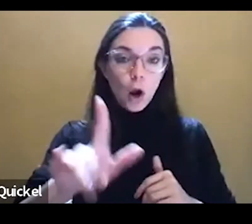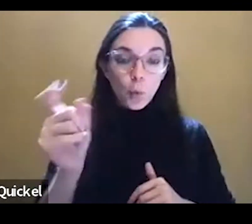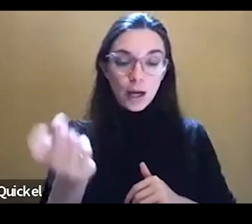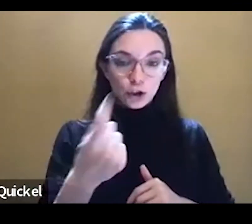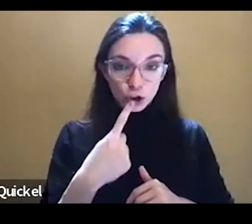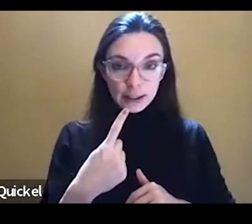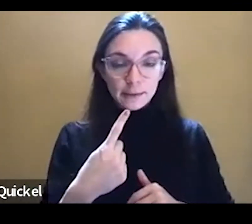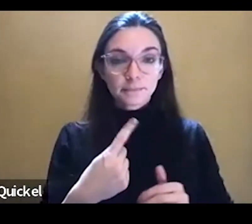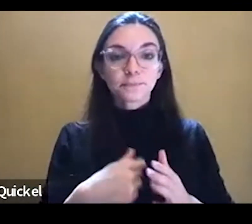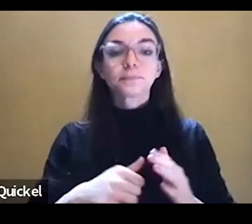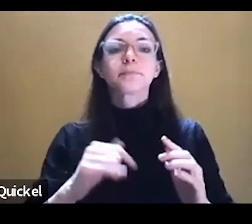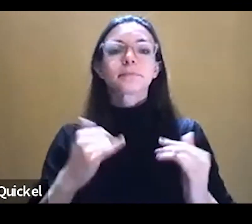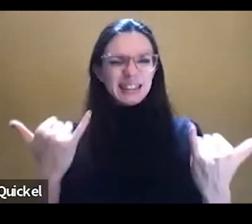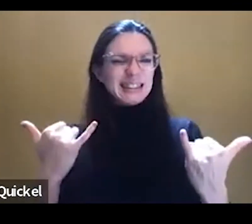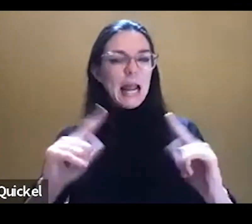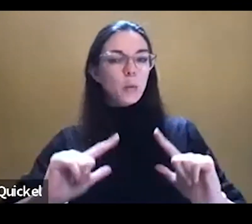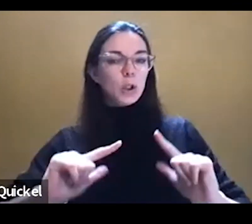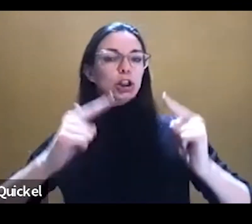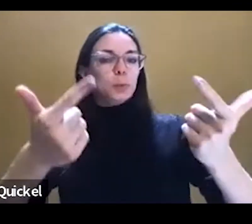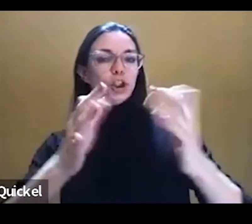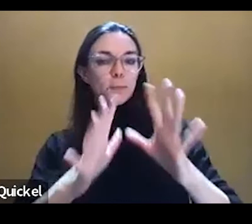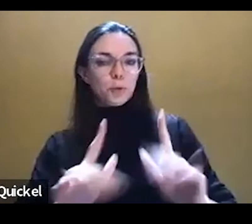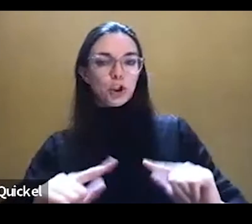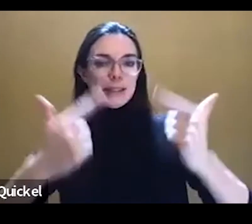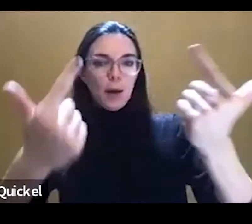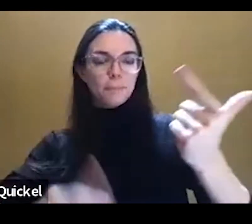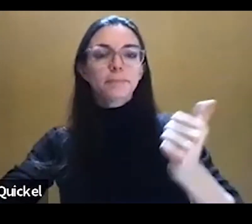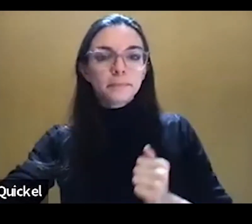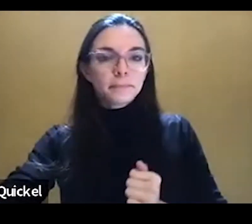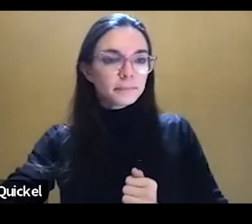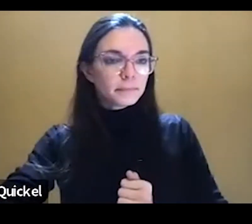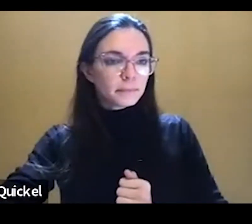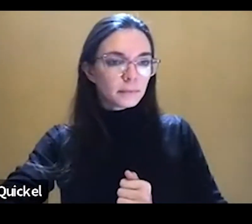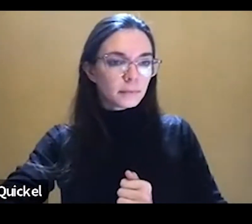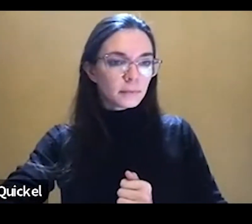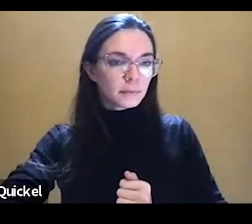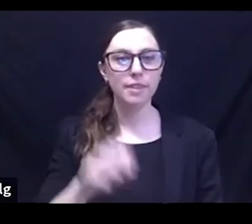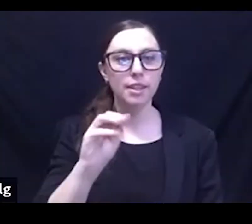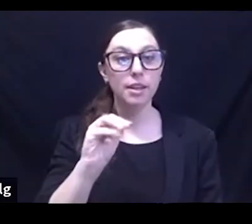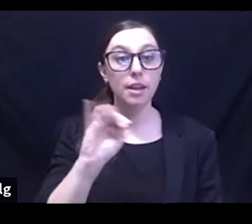regarding how I learned to communicate with Michael, should I start with what we